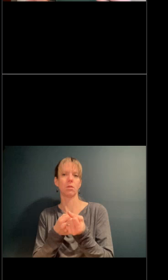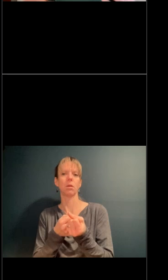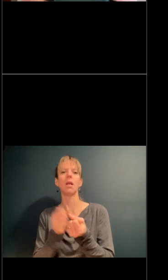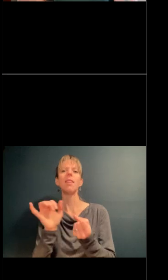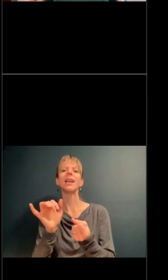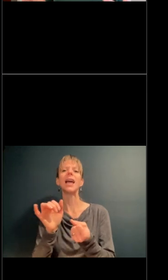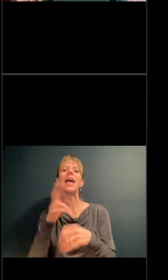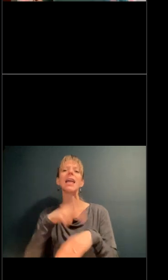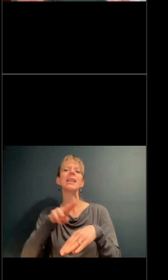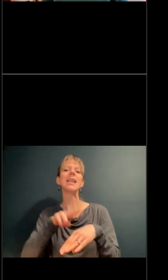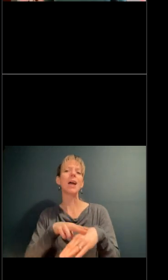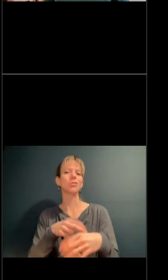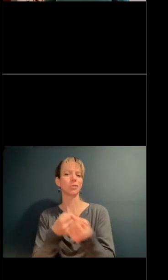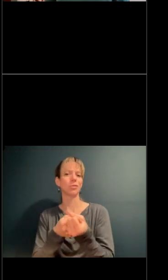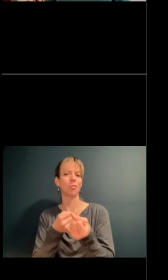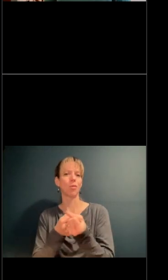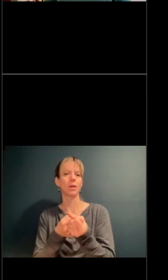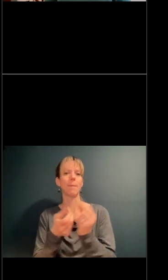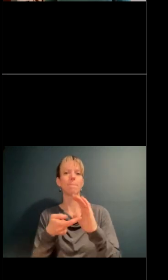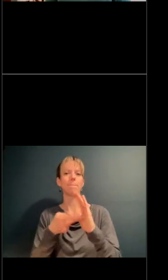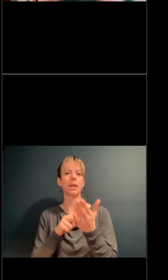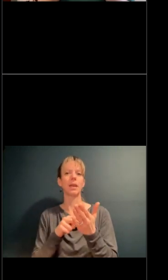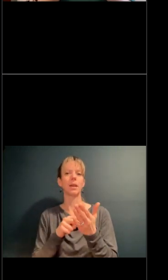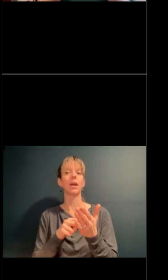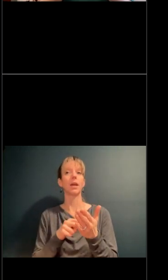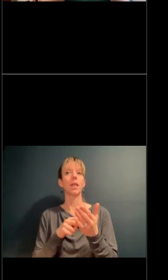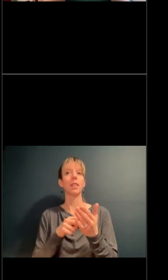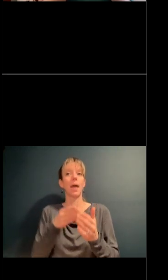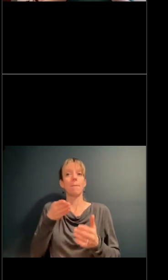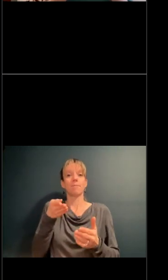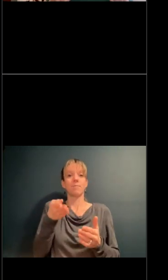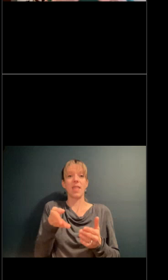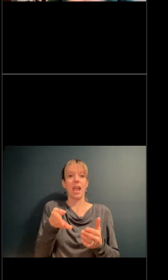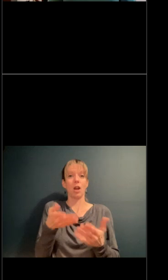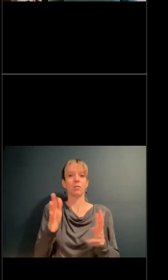task of making sure presence is possible. One of the things I've been involved with